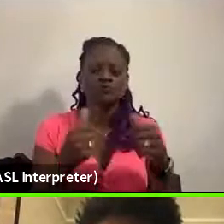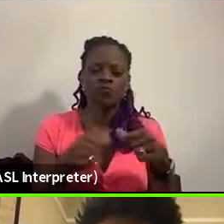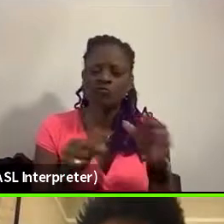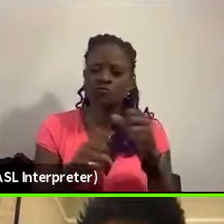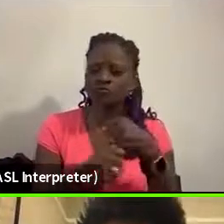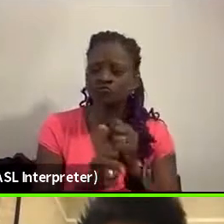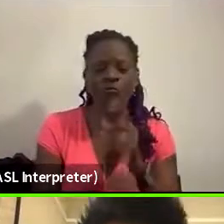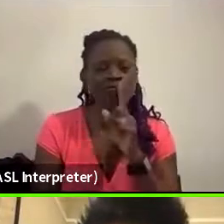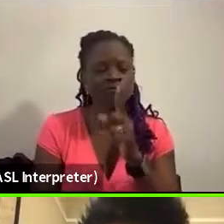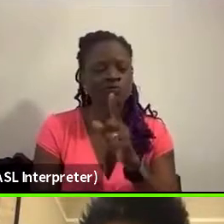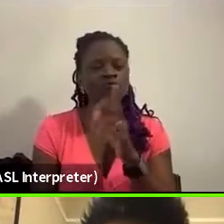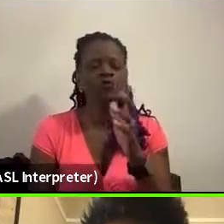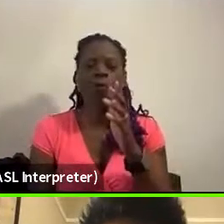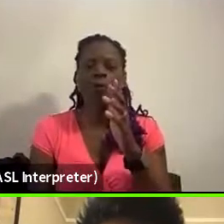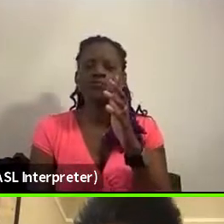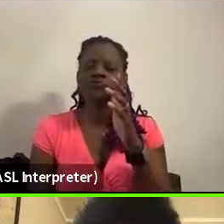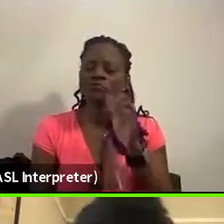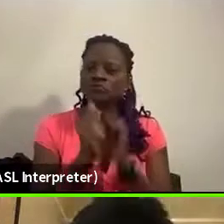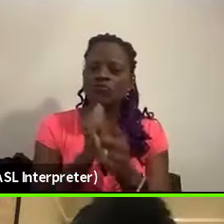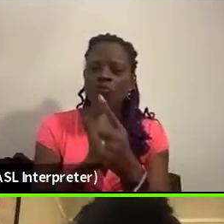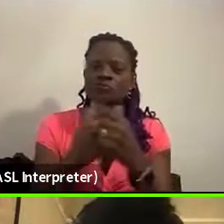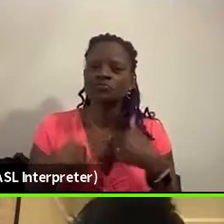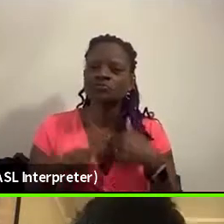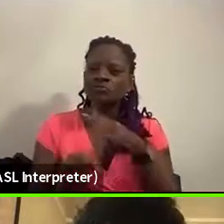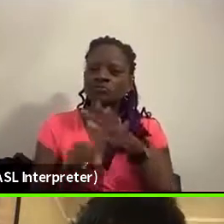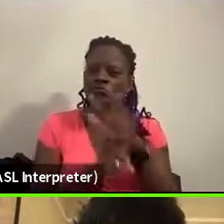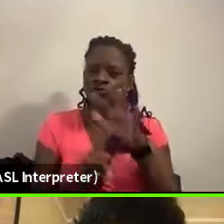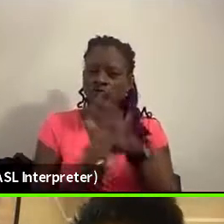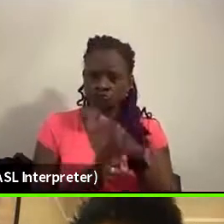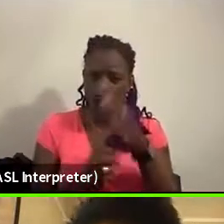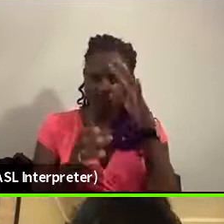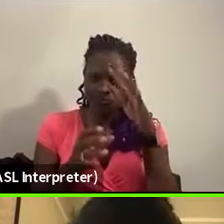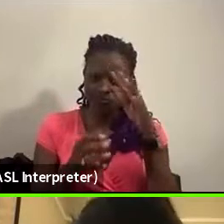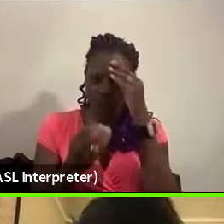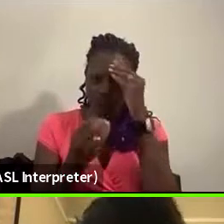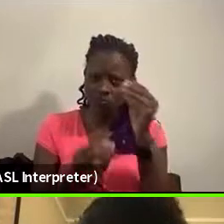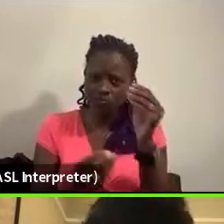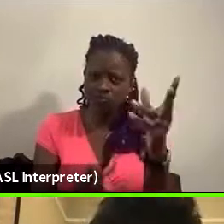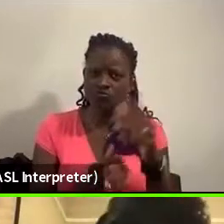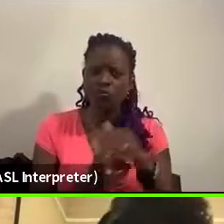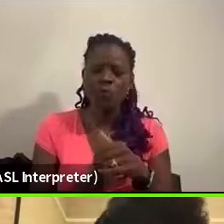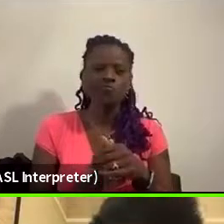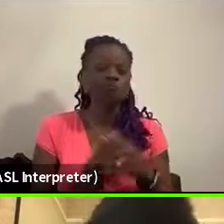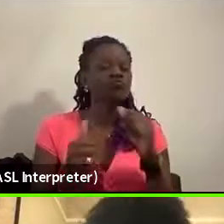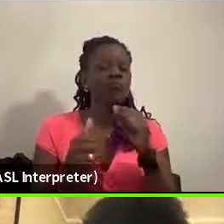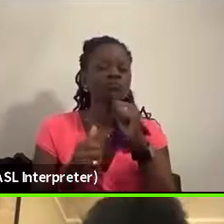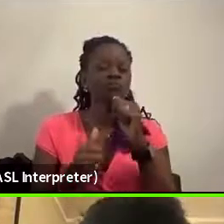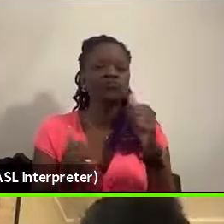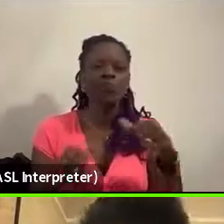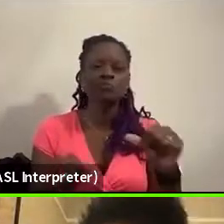information to make an informed decision, not coerce them, not convince them, but